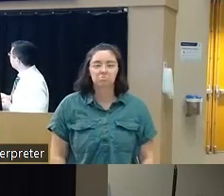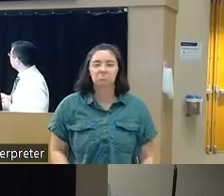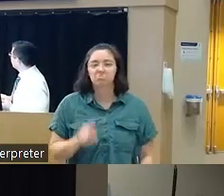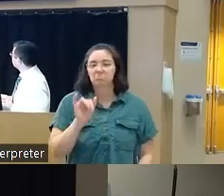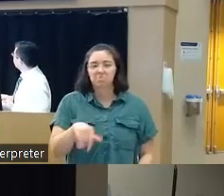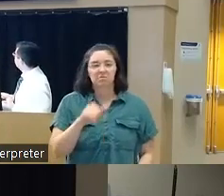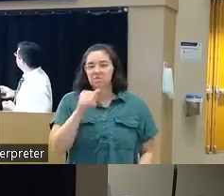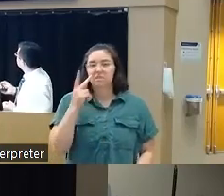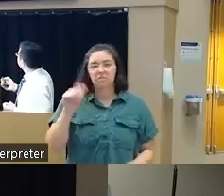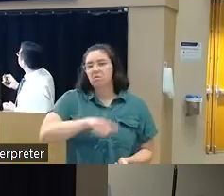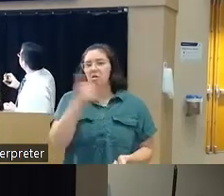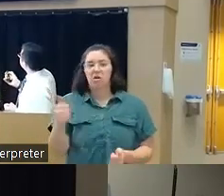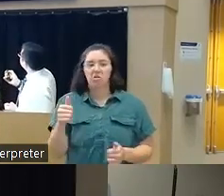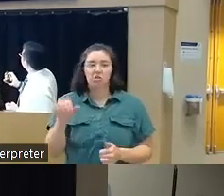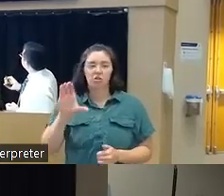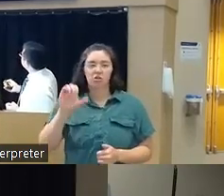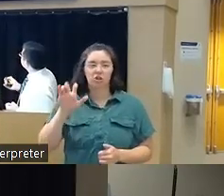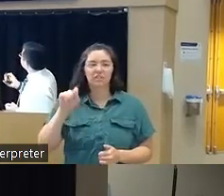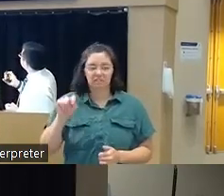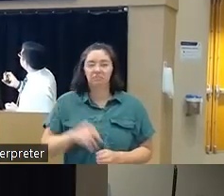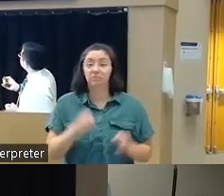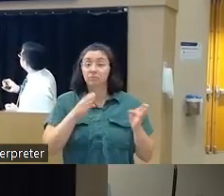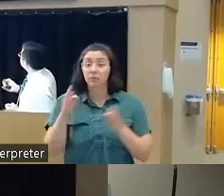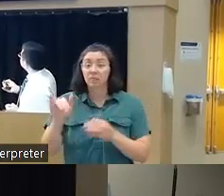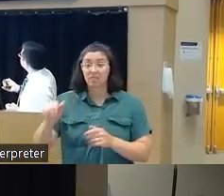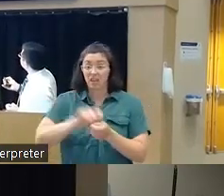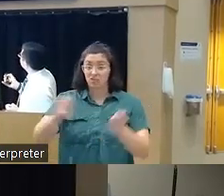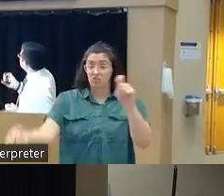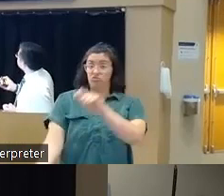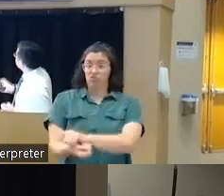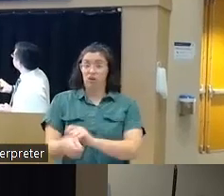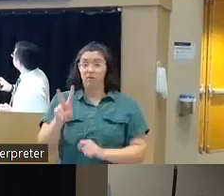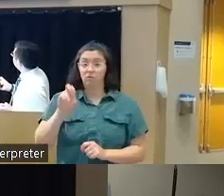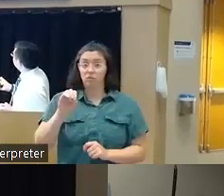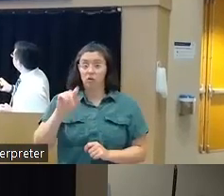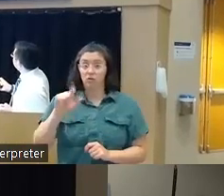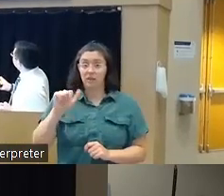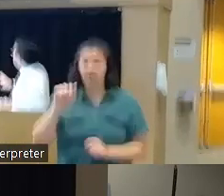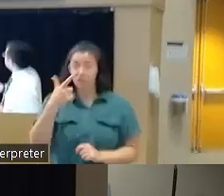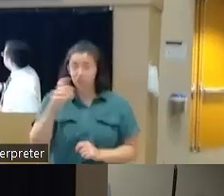seen in the alternating current and that we found that this change in voltage was